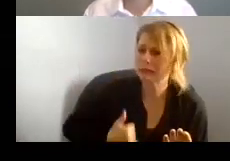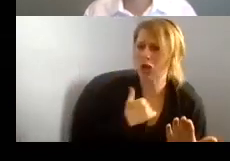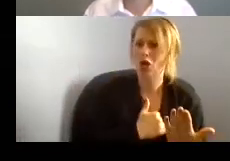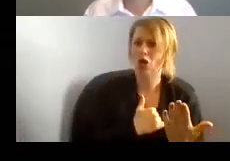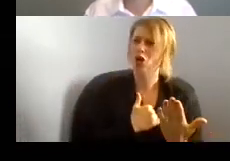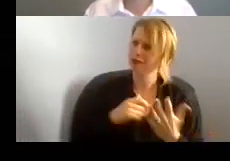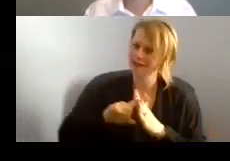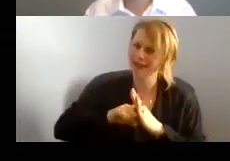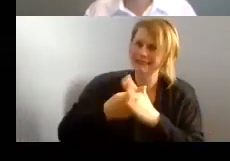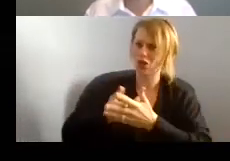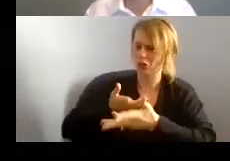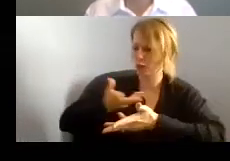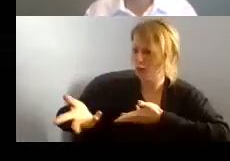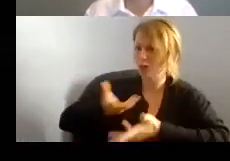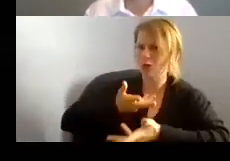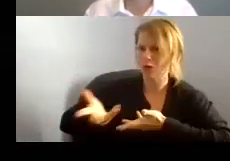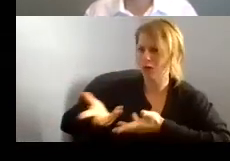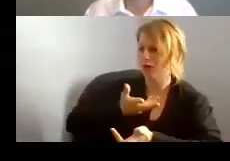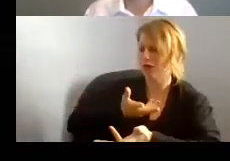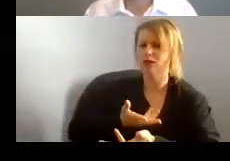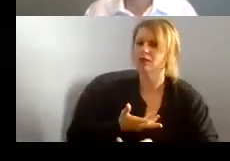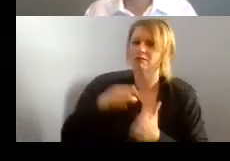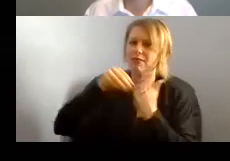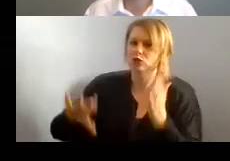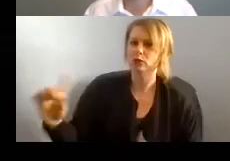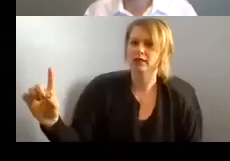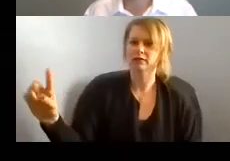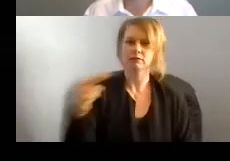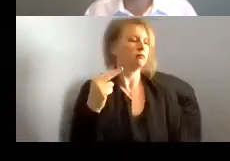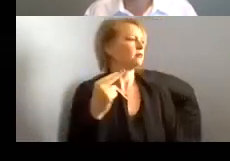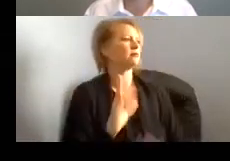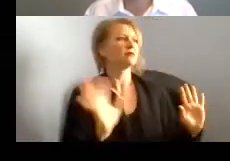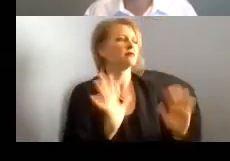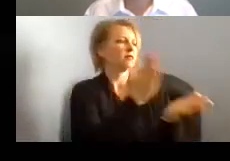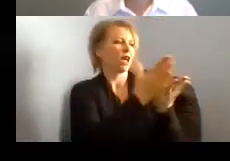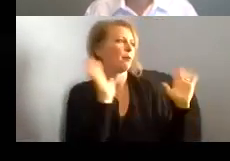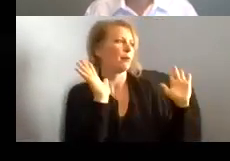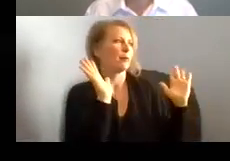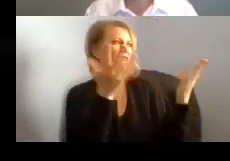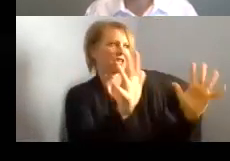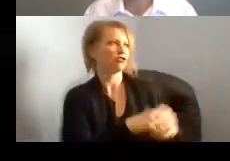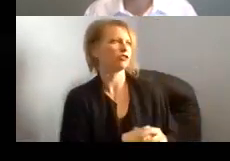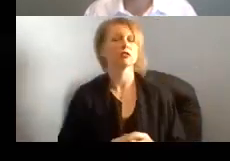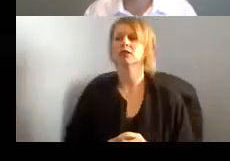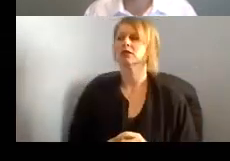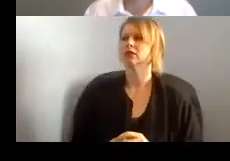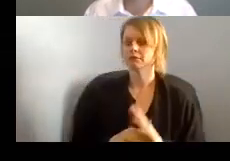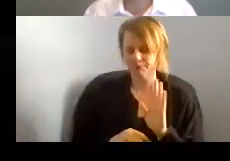and he just looked at her and said, please don’t do this. So she didn’t. And she just told him that, I am here. We’re all here to talk with you.